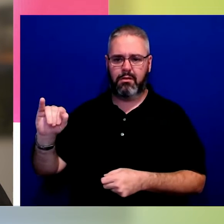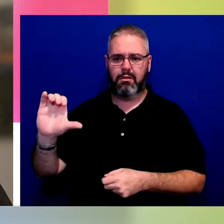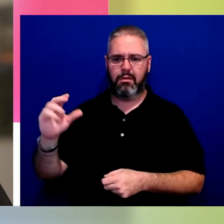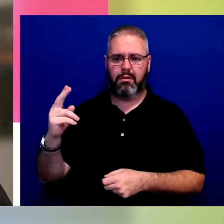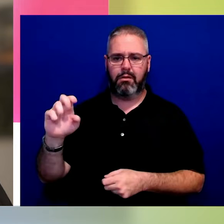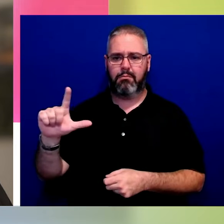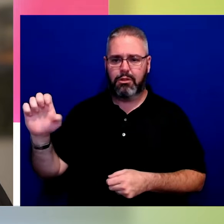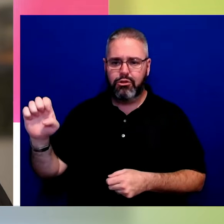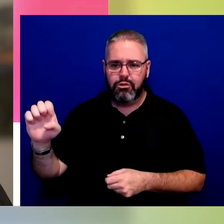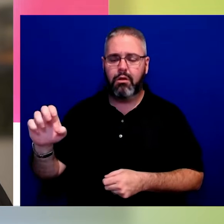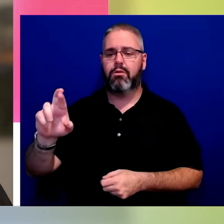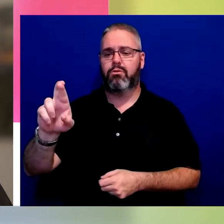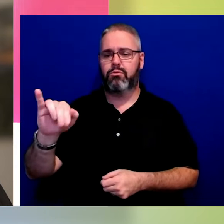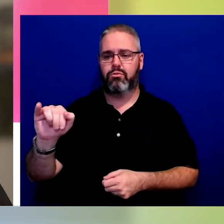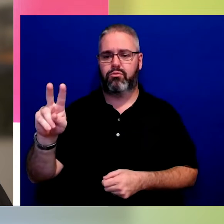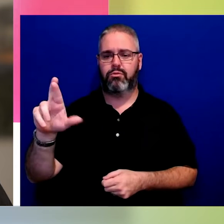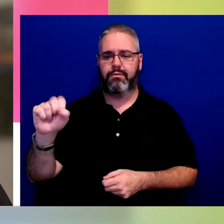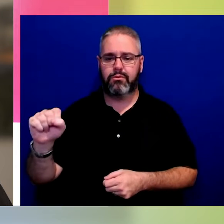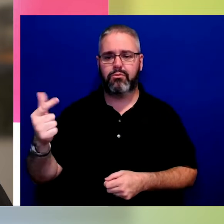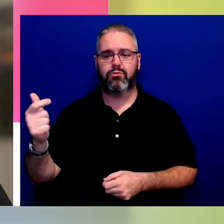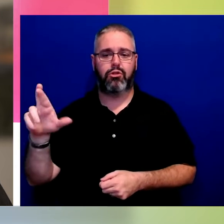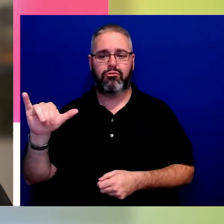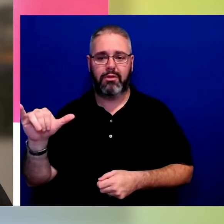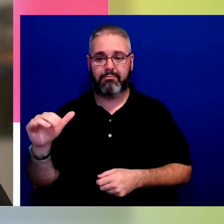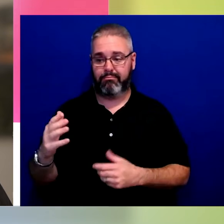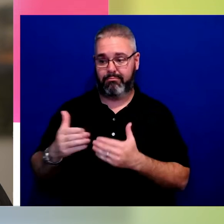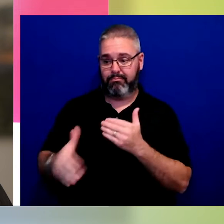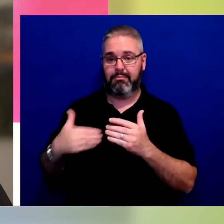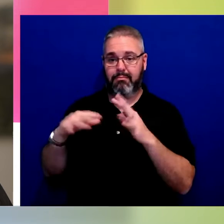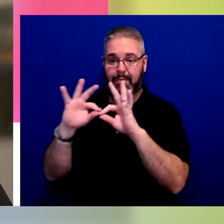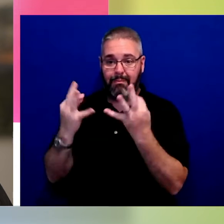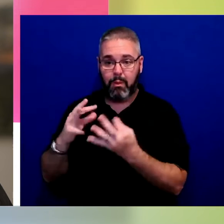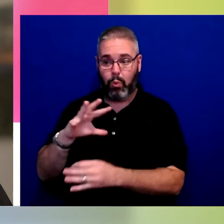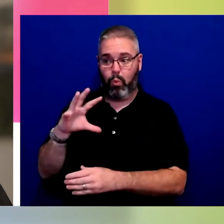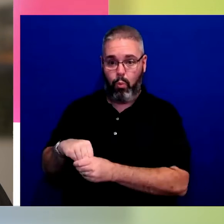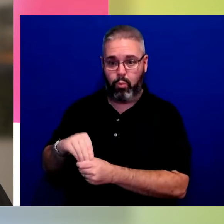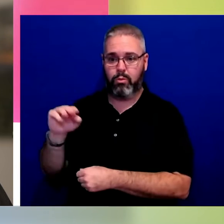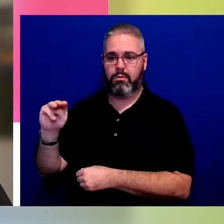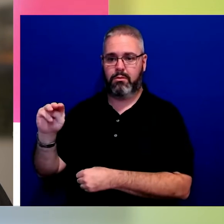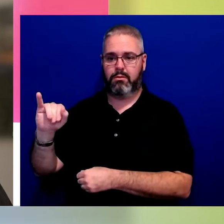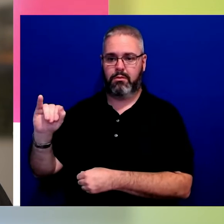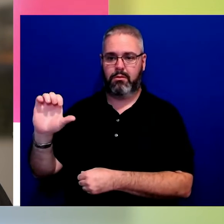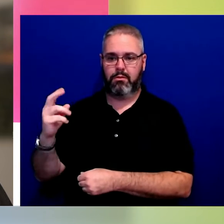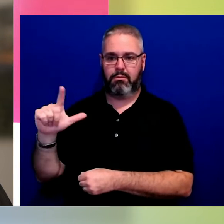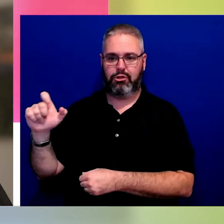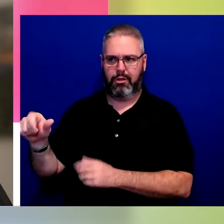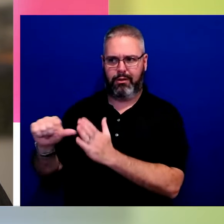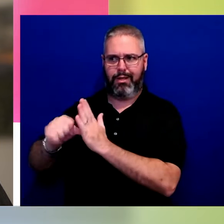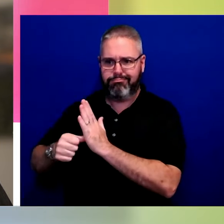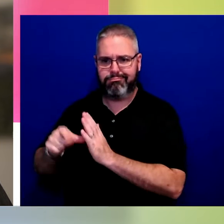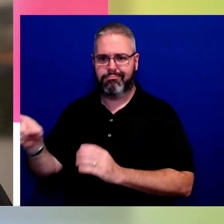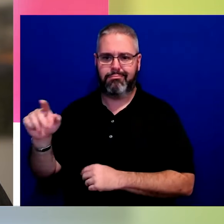The rest of my family, including Michel, especially Michel, moves very fast.